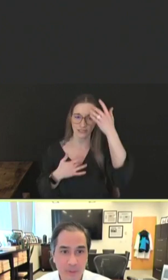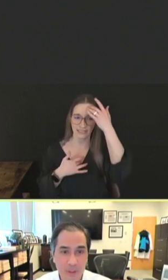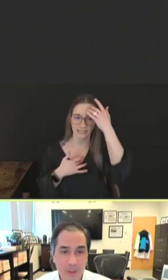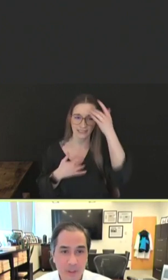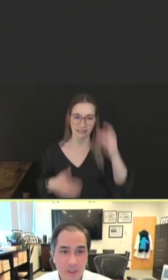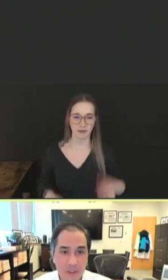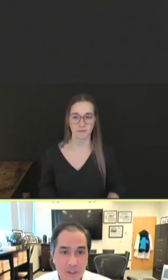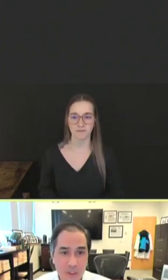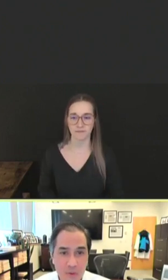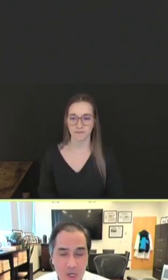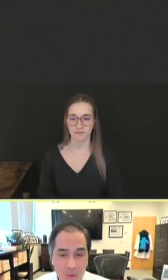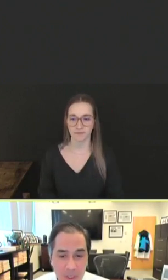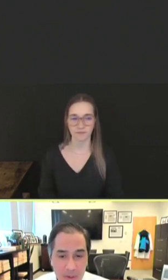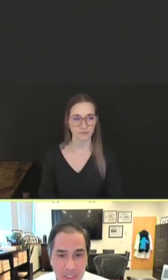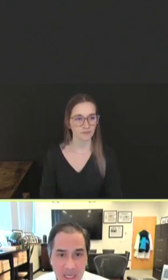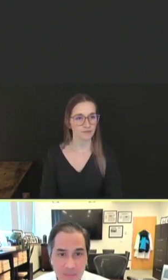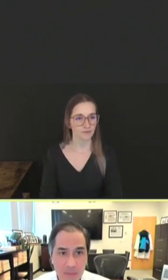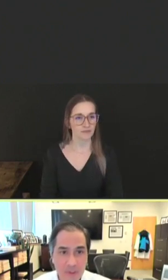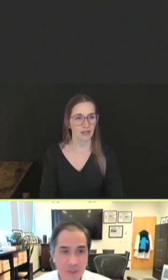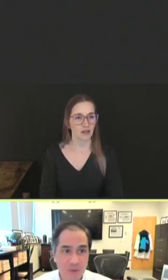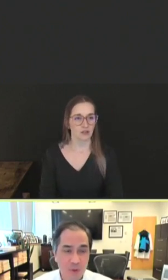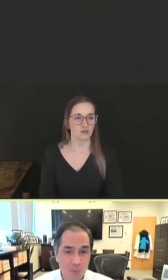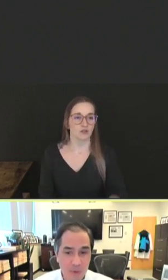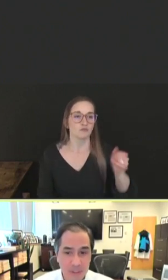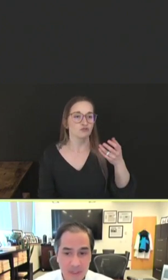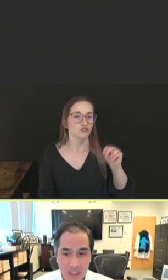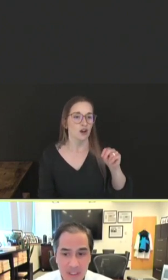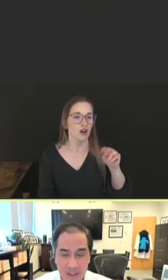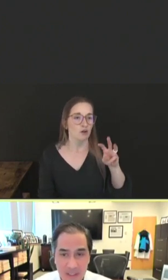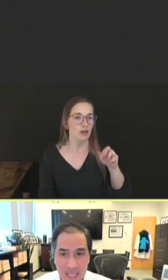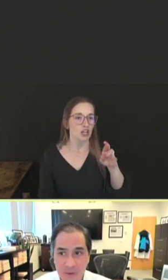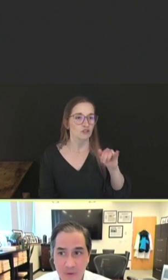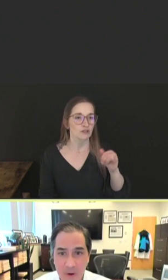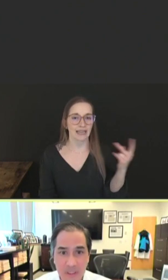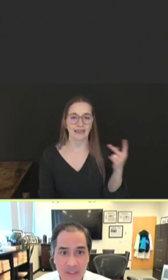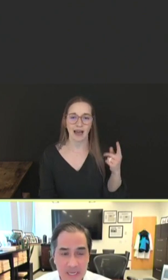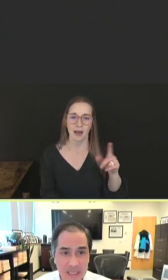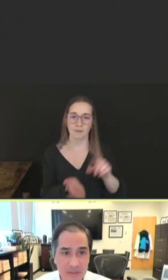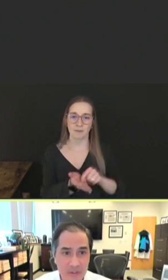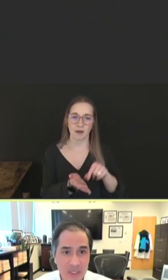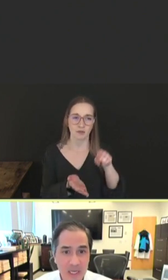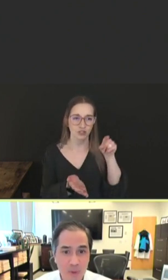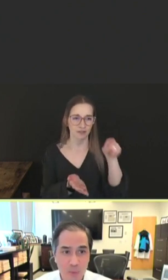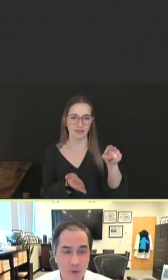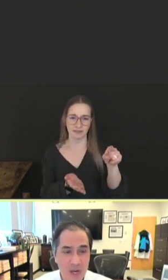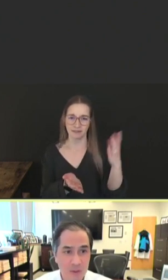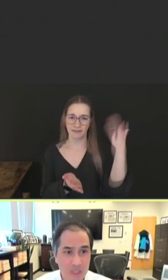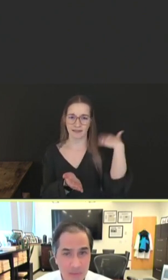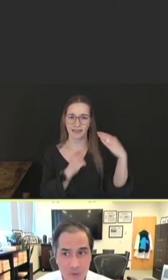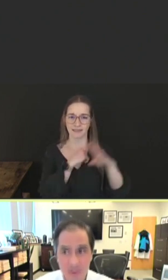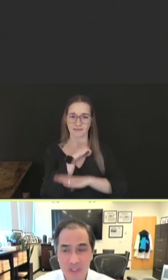So John Wherry and I published this viewpoint last fall in Science, in which we tried to demonstrate